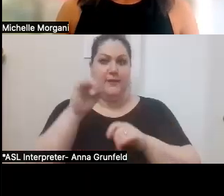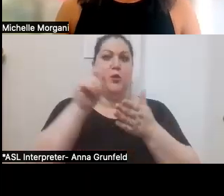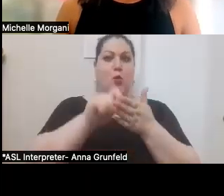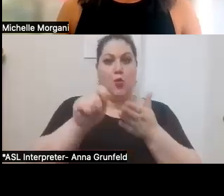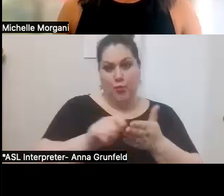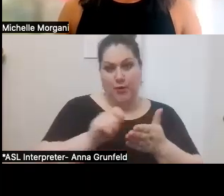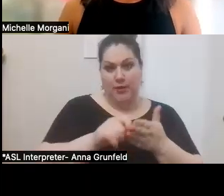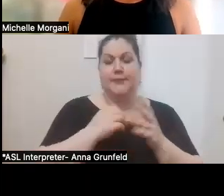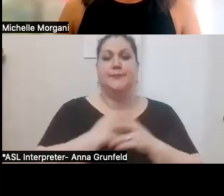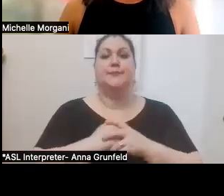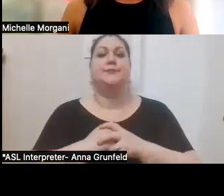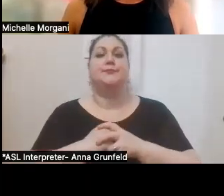There are some mobility challenges.